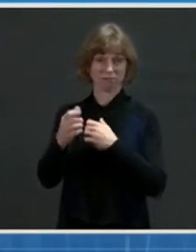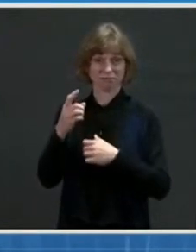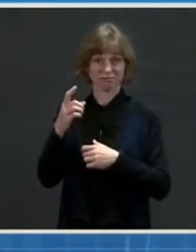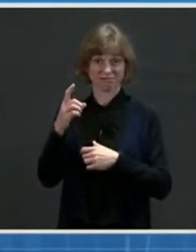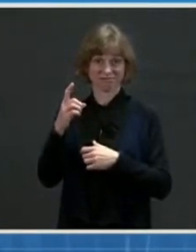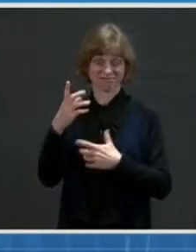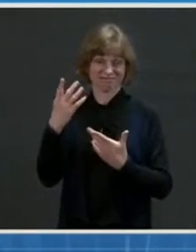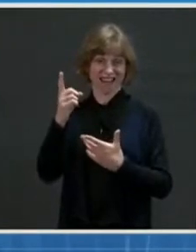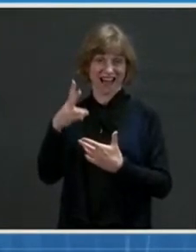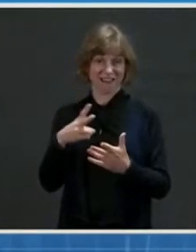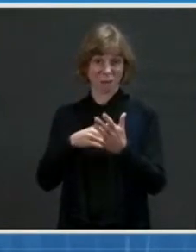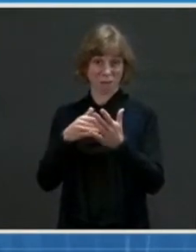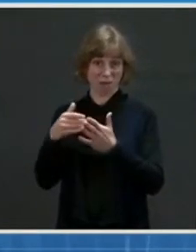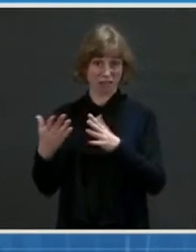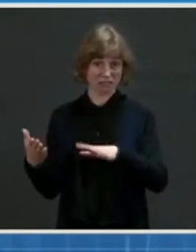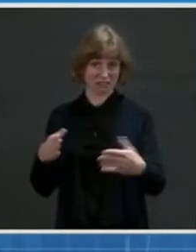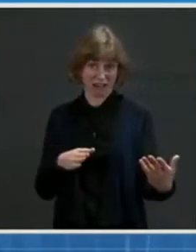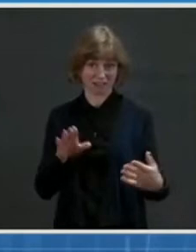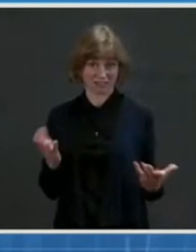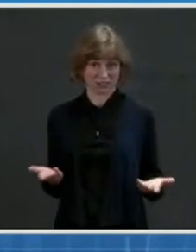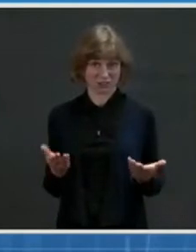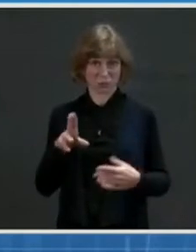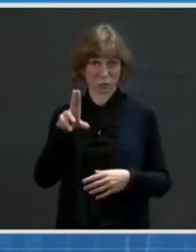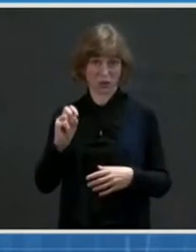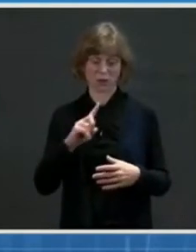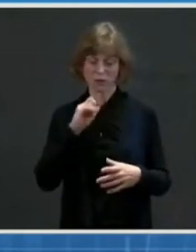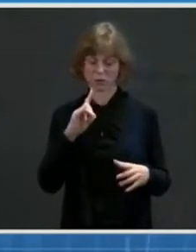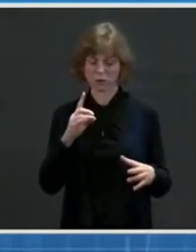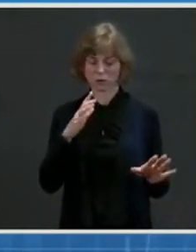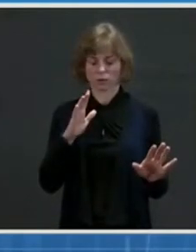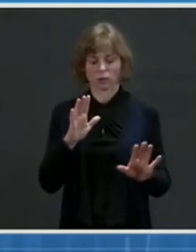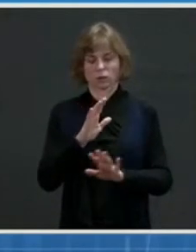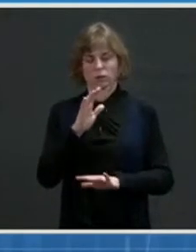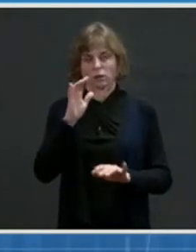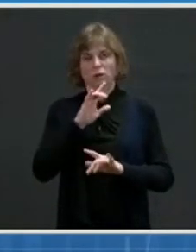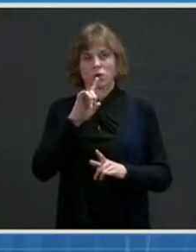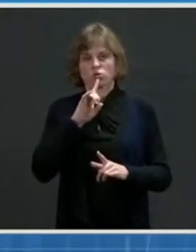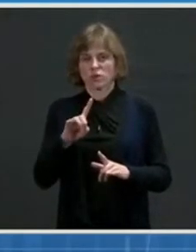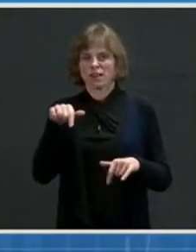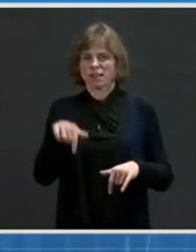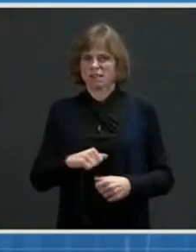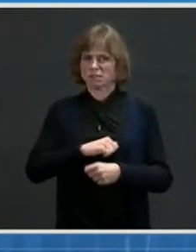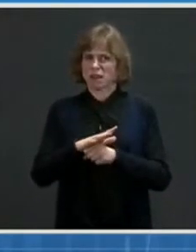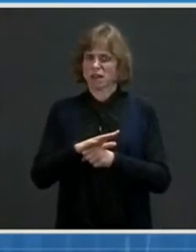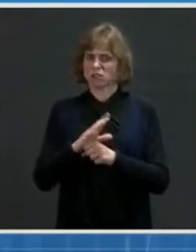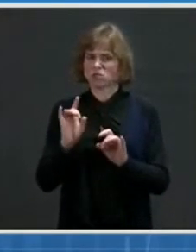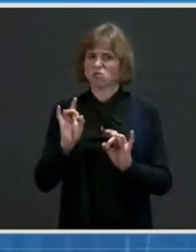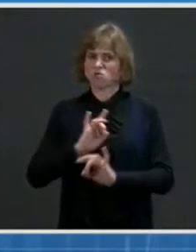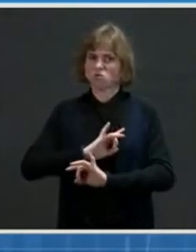WE WILL SURPASS ONE-HALF MILLION COVID-19 DEATHS IN THE UNITED STATES.